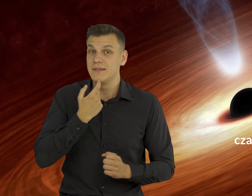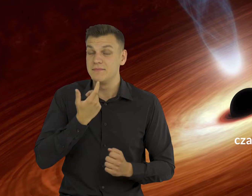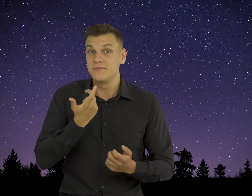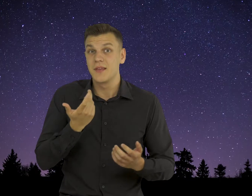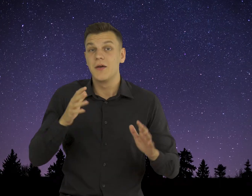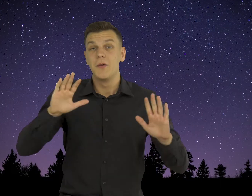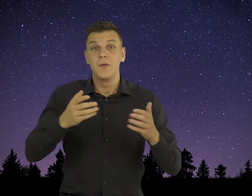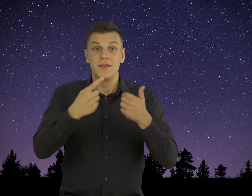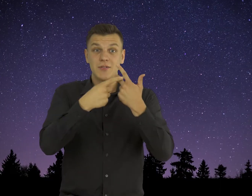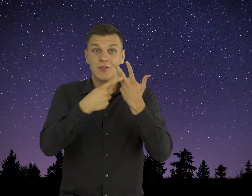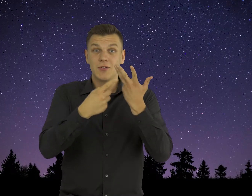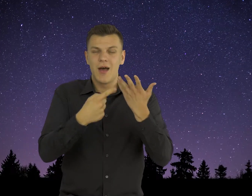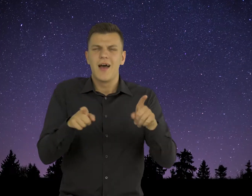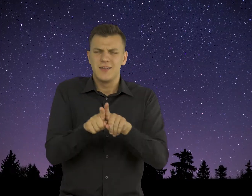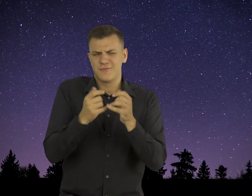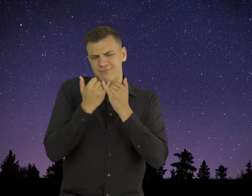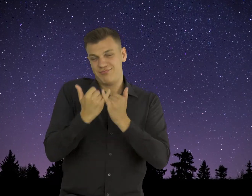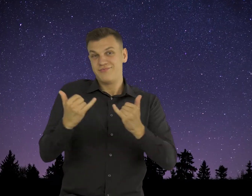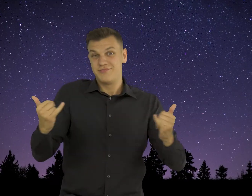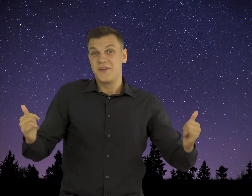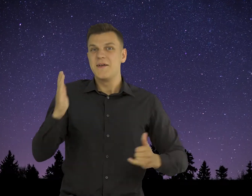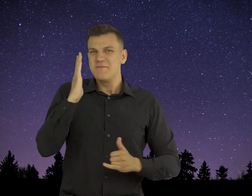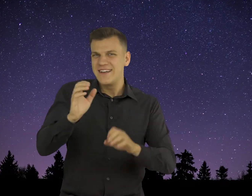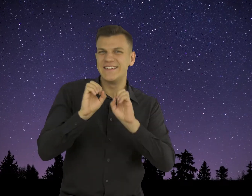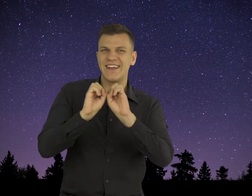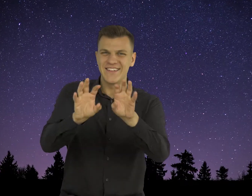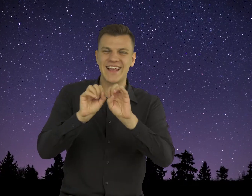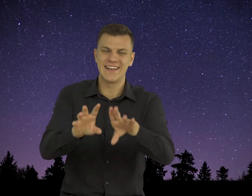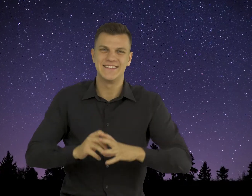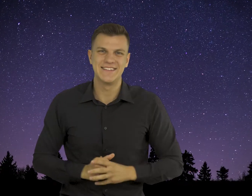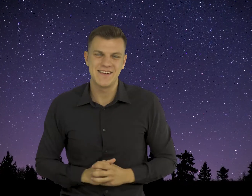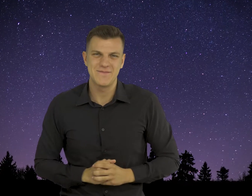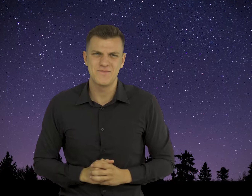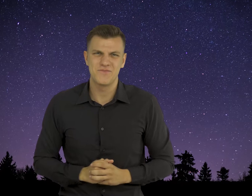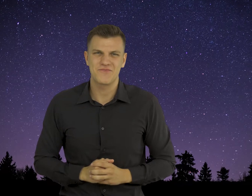And many others…